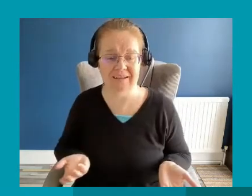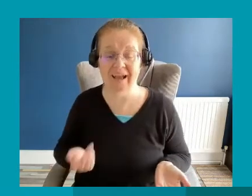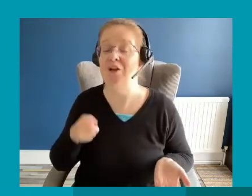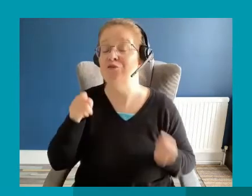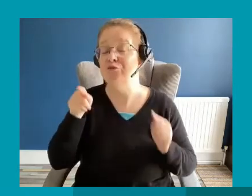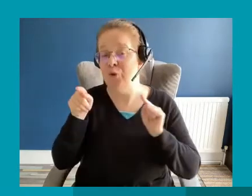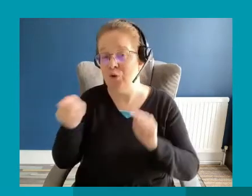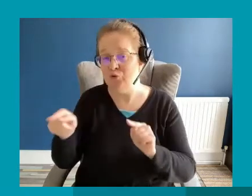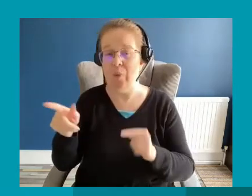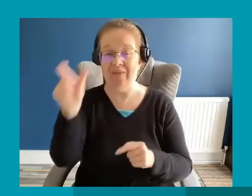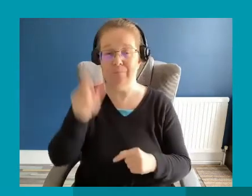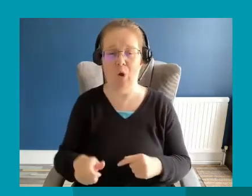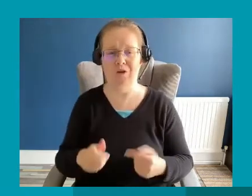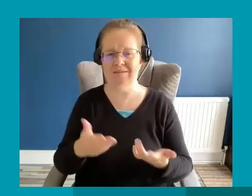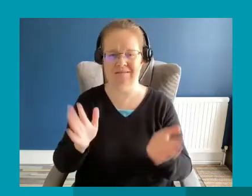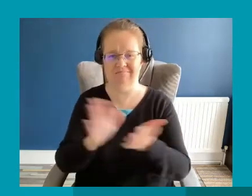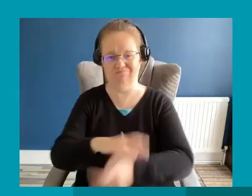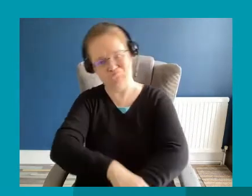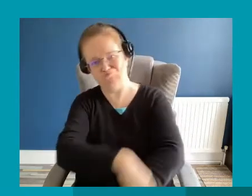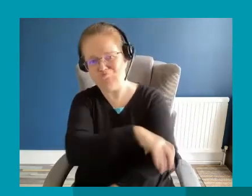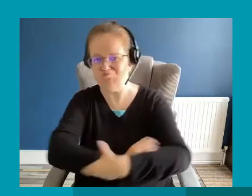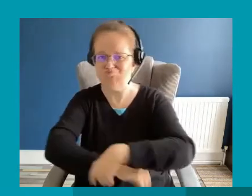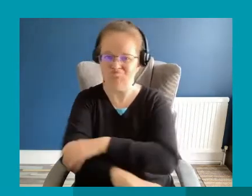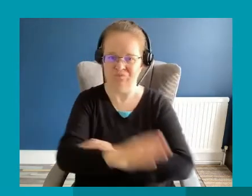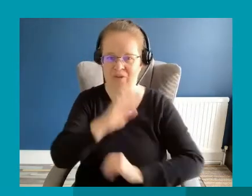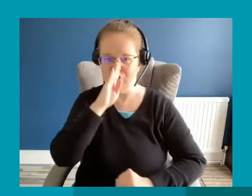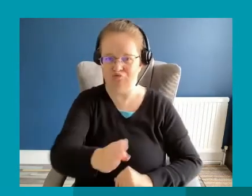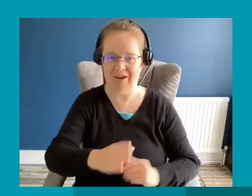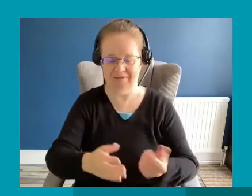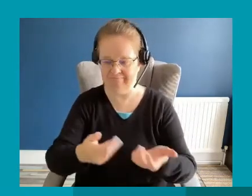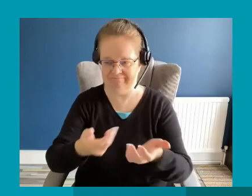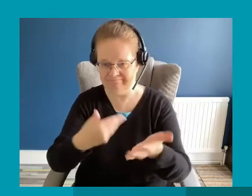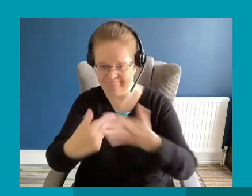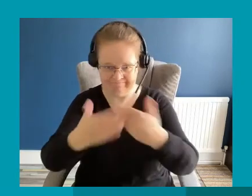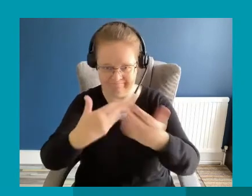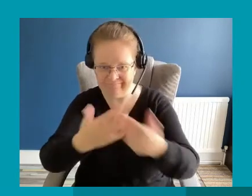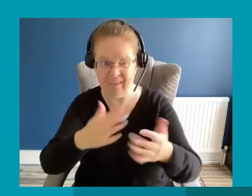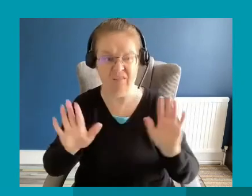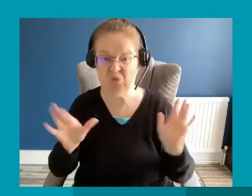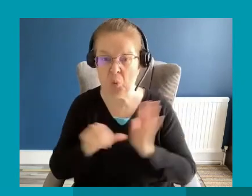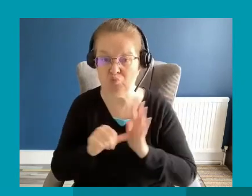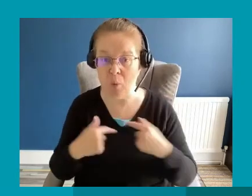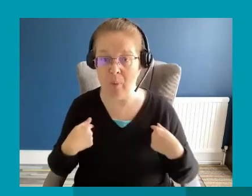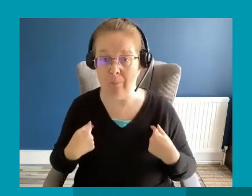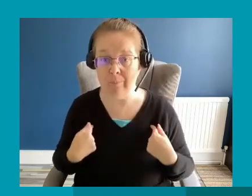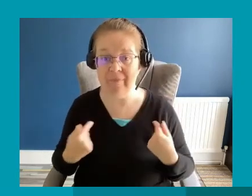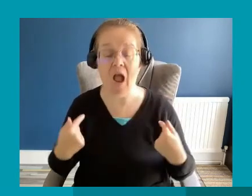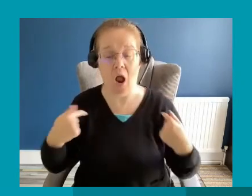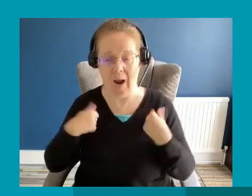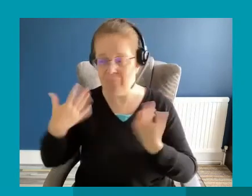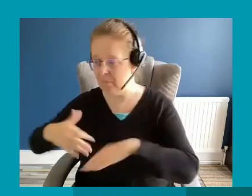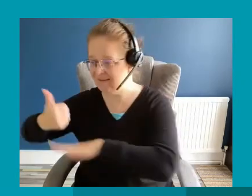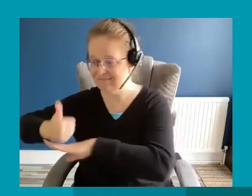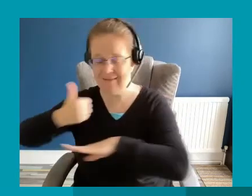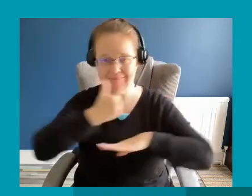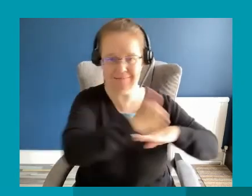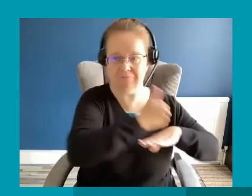challenge straight on and they are giving examples of, it's not a problem for me 'cause here's what I've put in place. Here's what I've implemented.